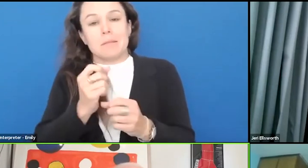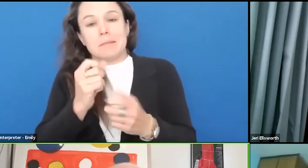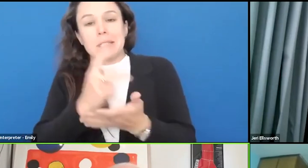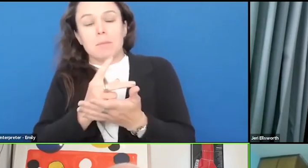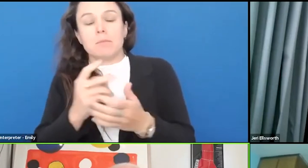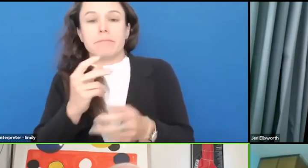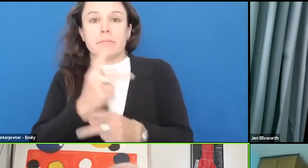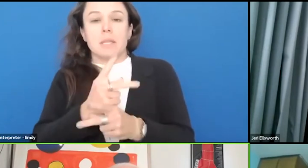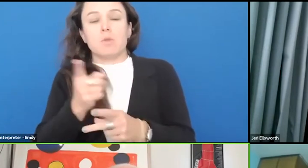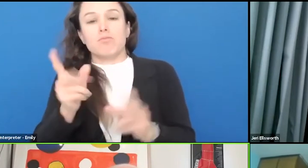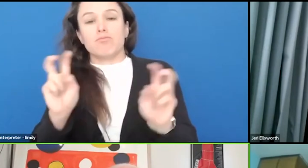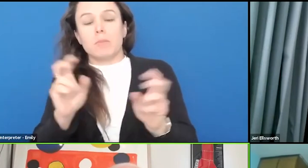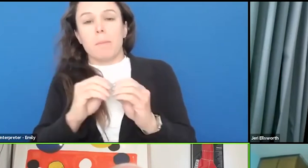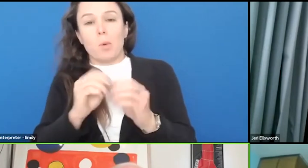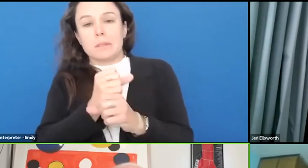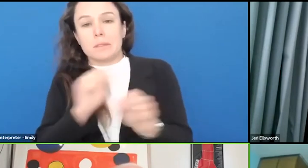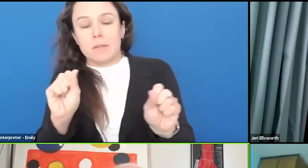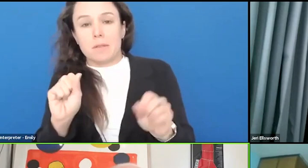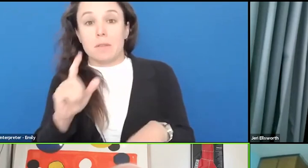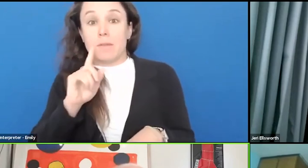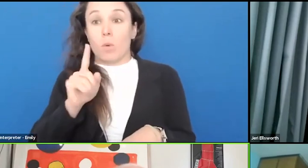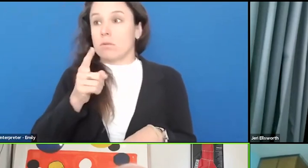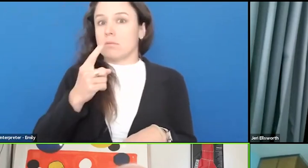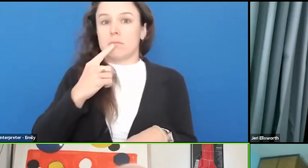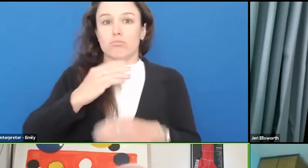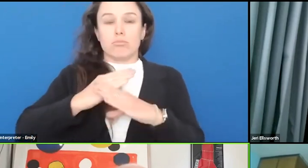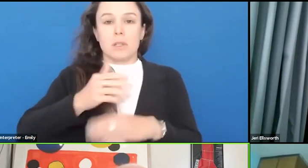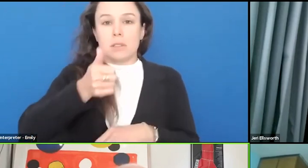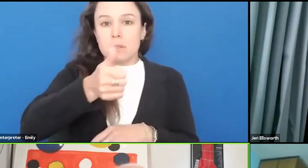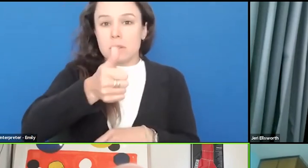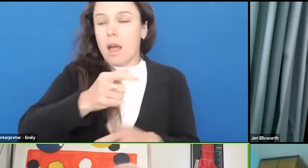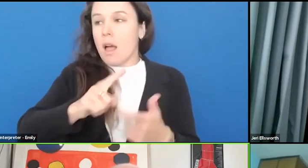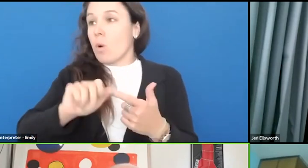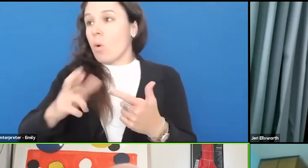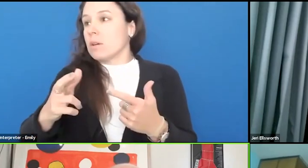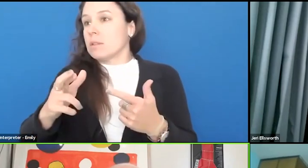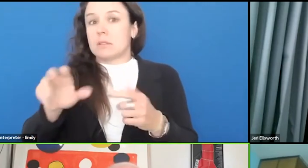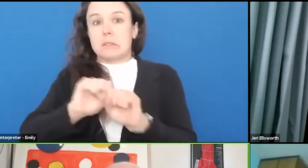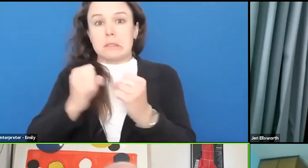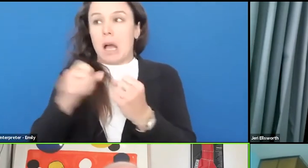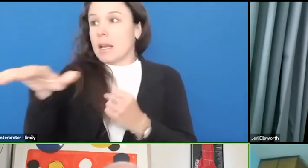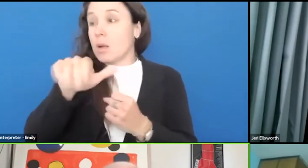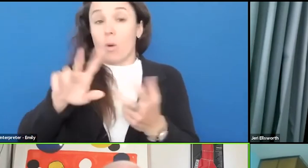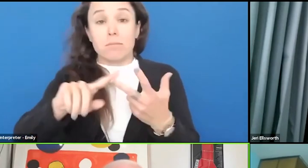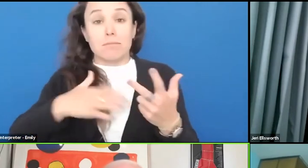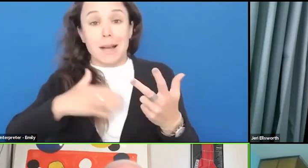or society, or you, or in the case of someone like my daughter, the parents,